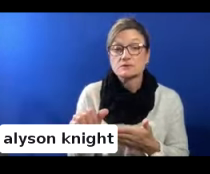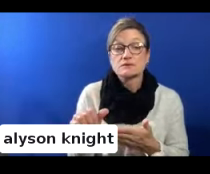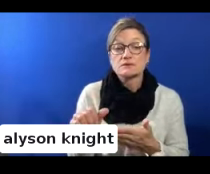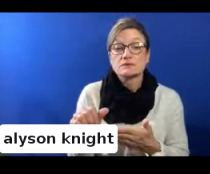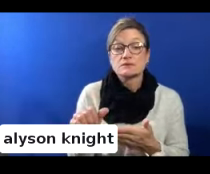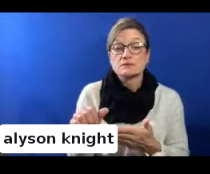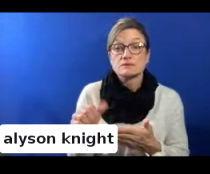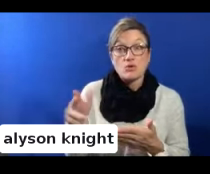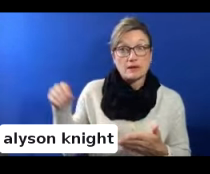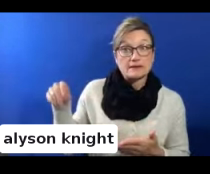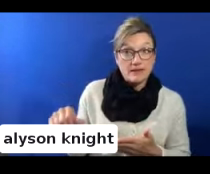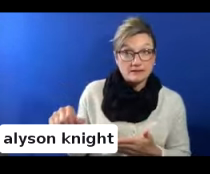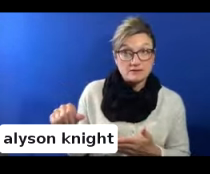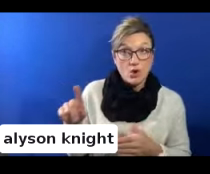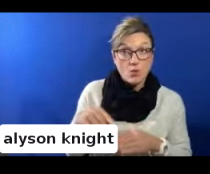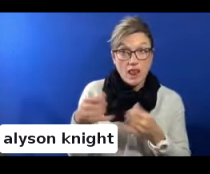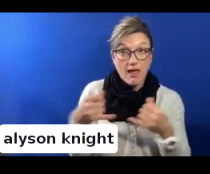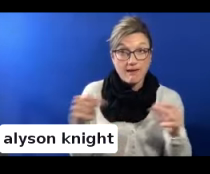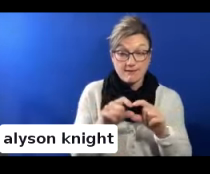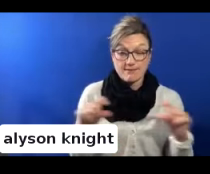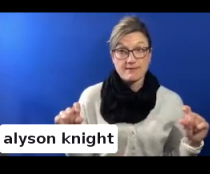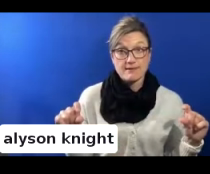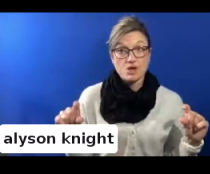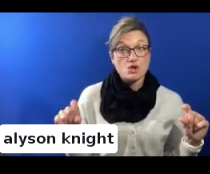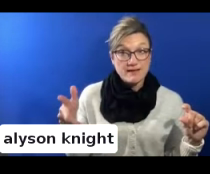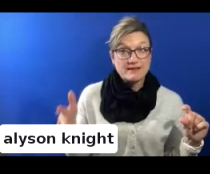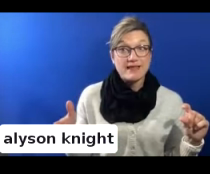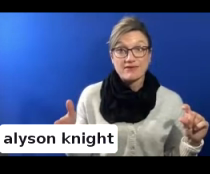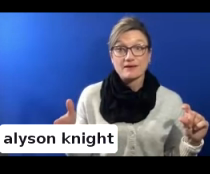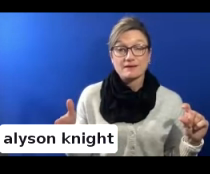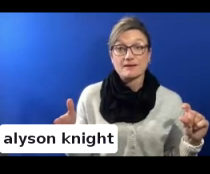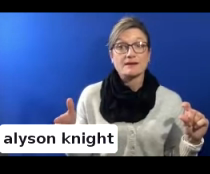expense in a given line, you must leave that amount in that line,